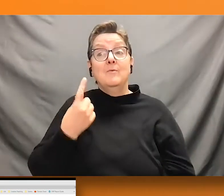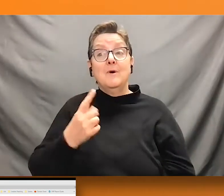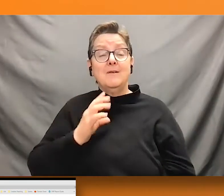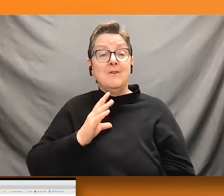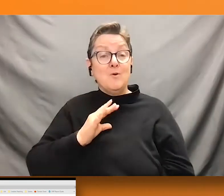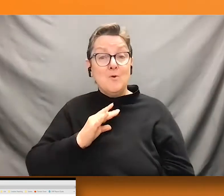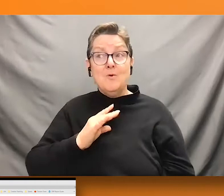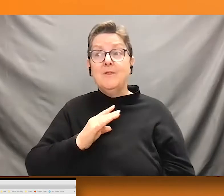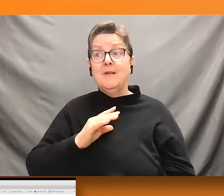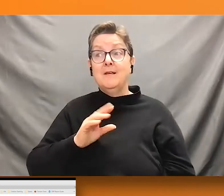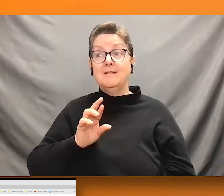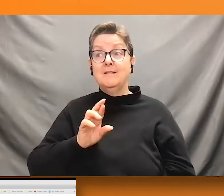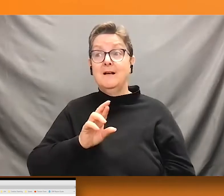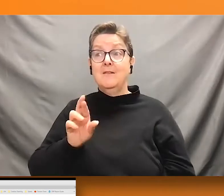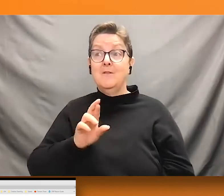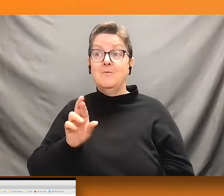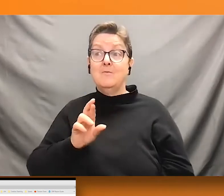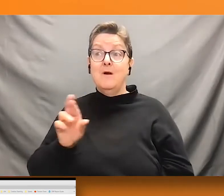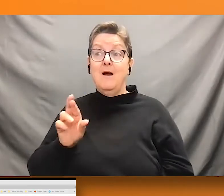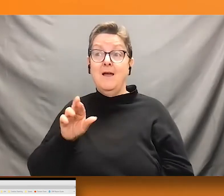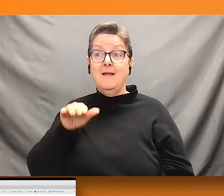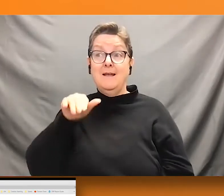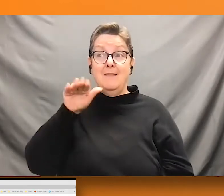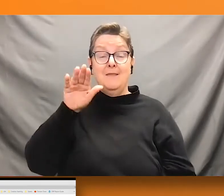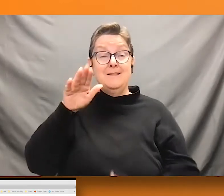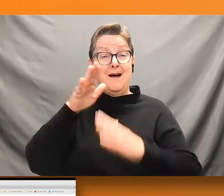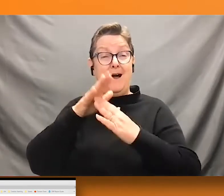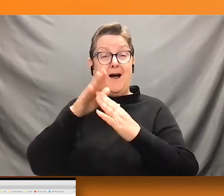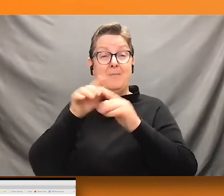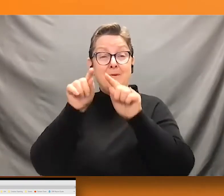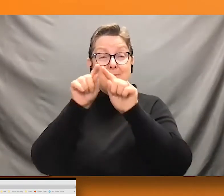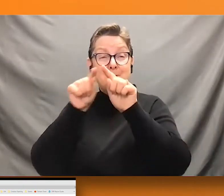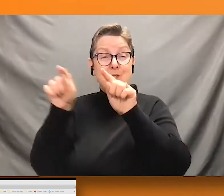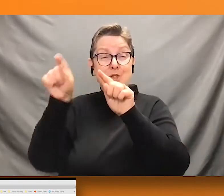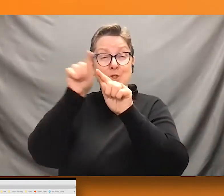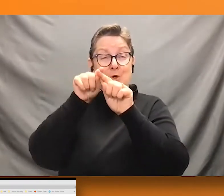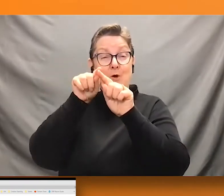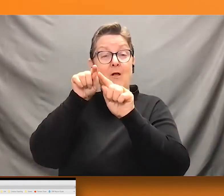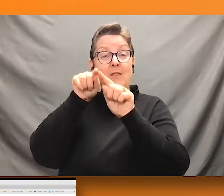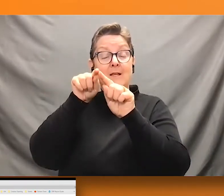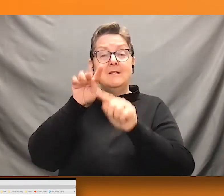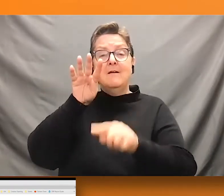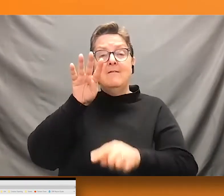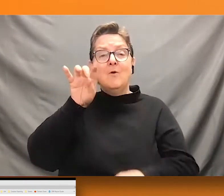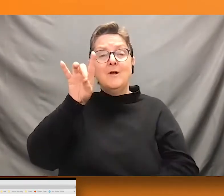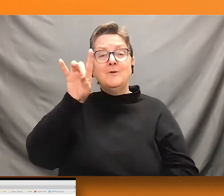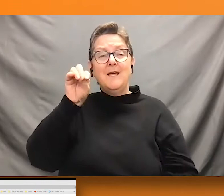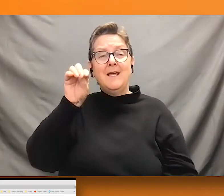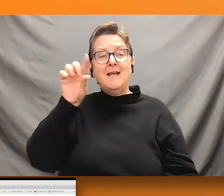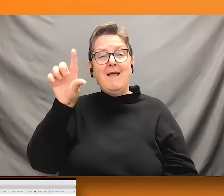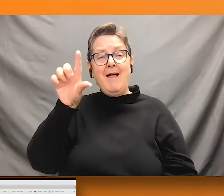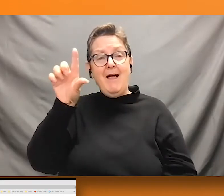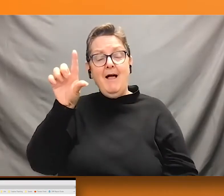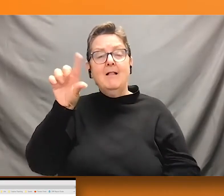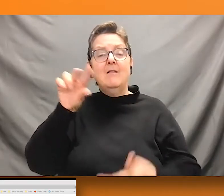the quiz, but you can use their quiz or not. But what's cool about their system is over here,